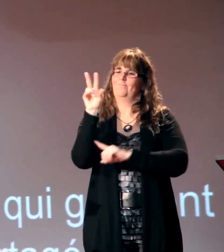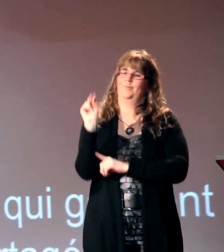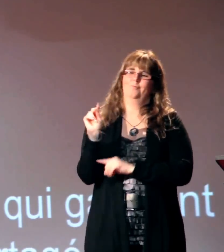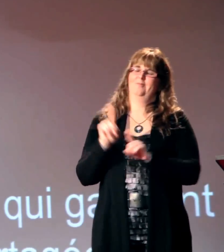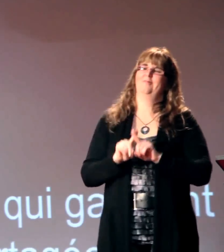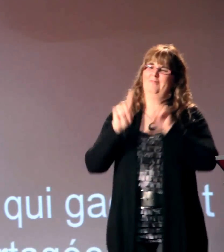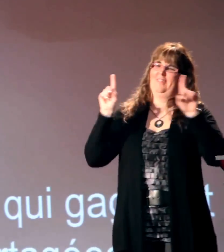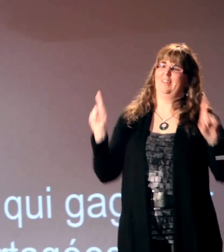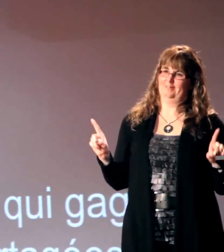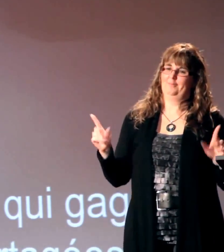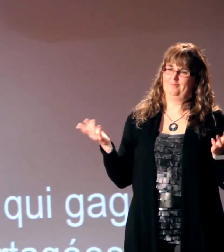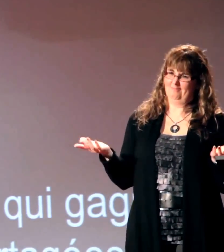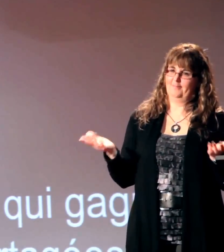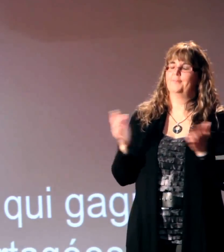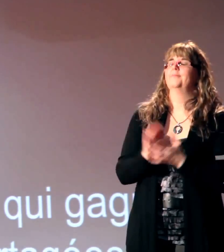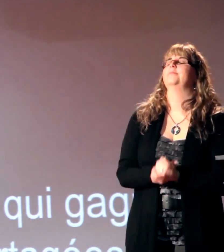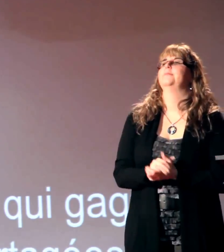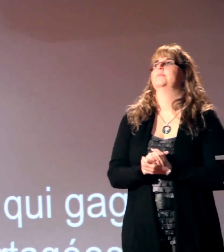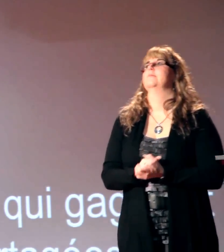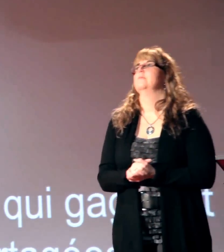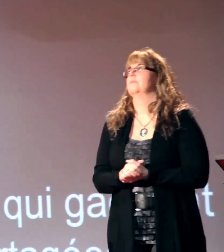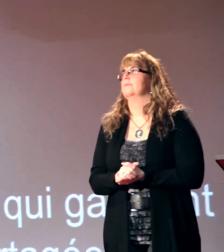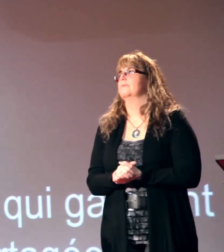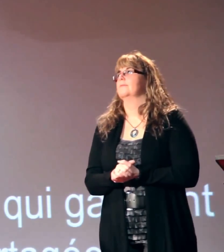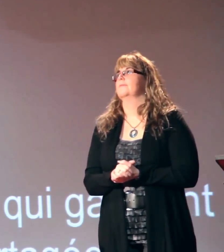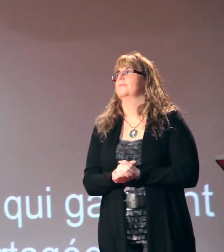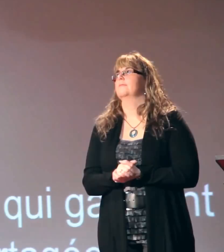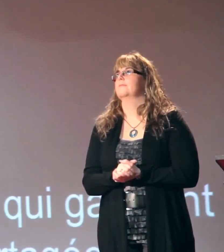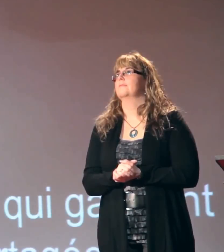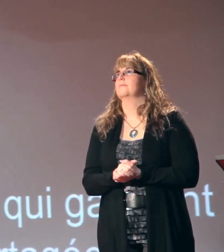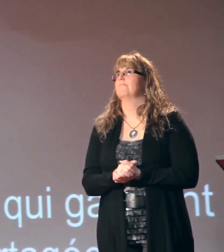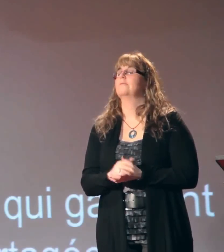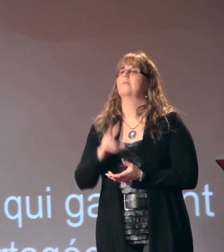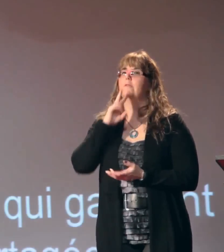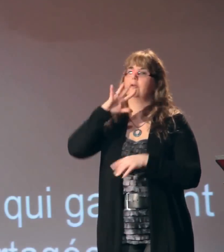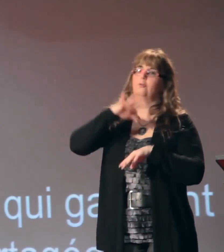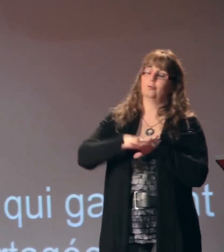This example illustrates the challenge of translating sign language.